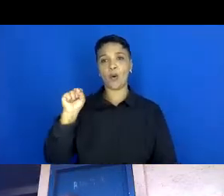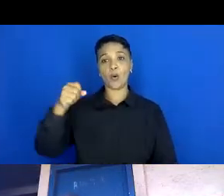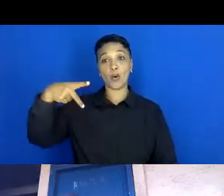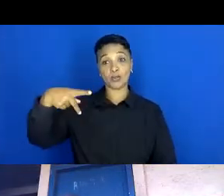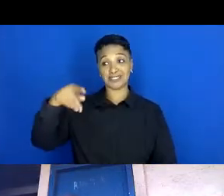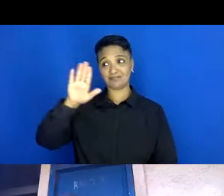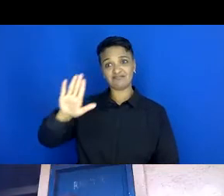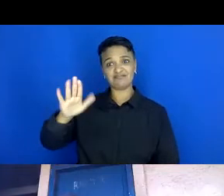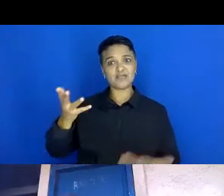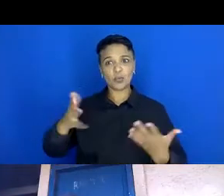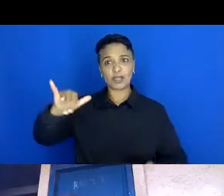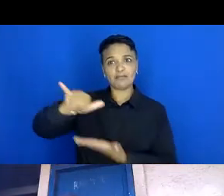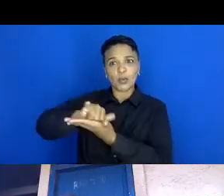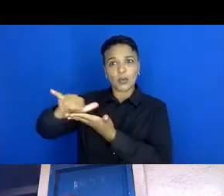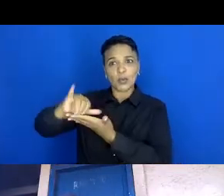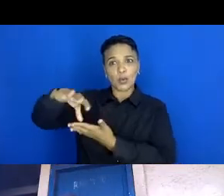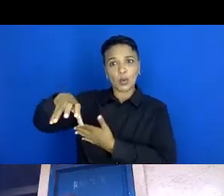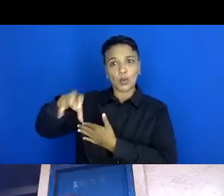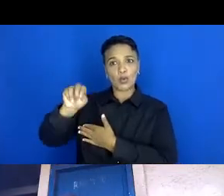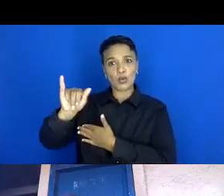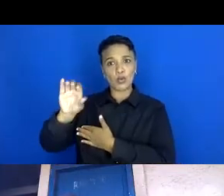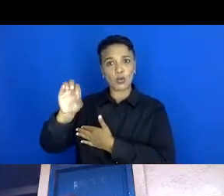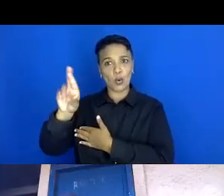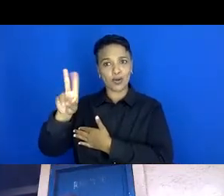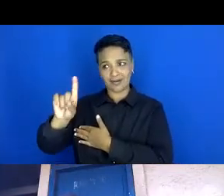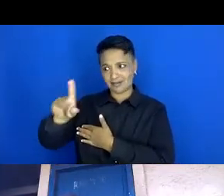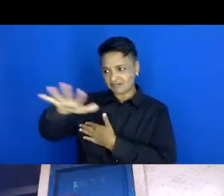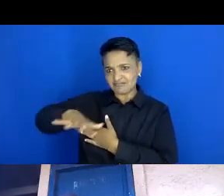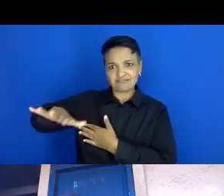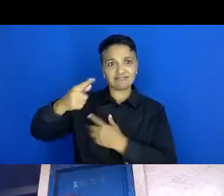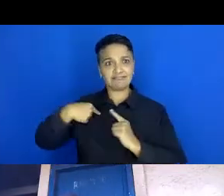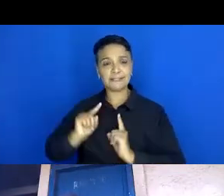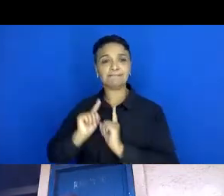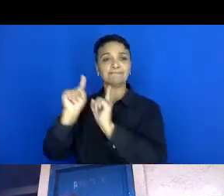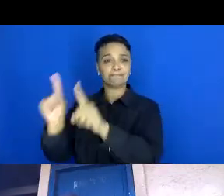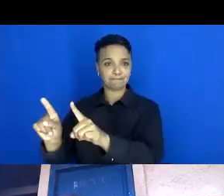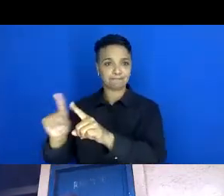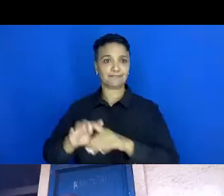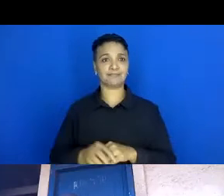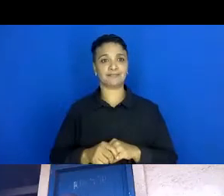of the latin american alliance of women with disabilities as a member of the board of director